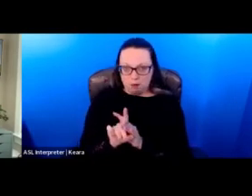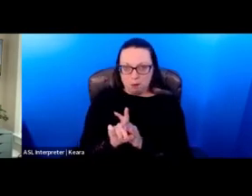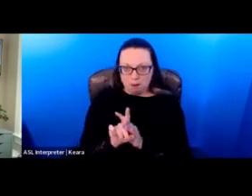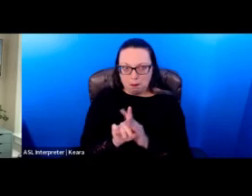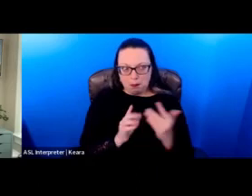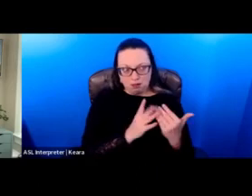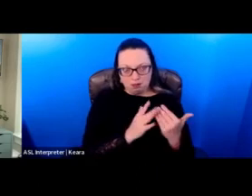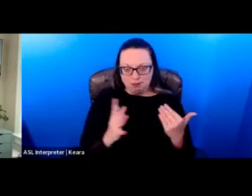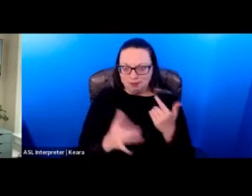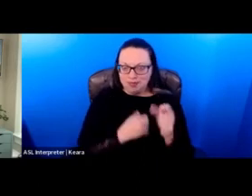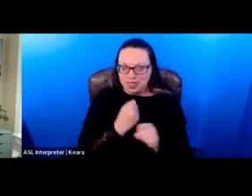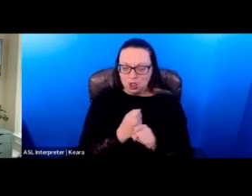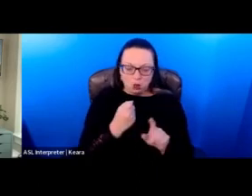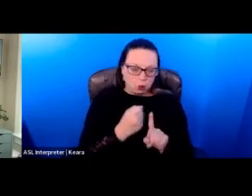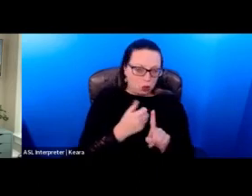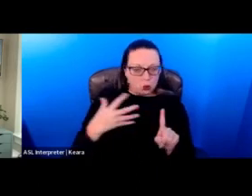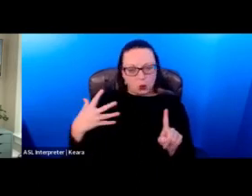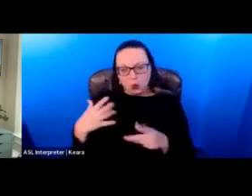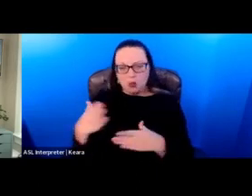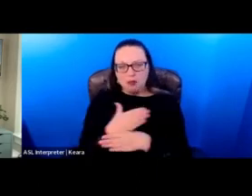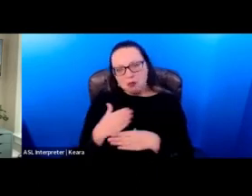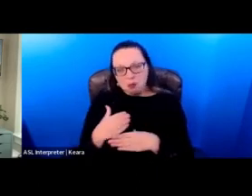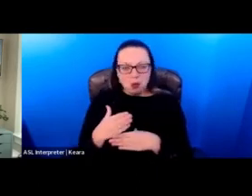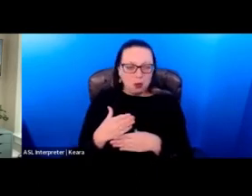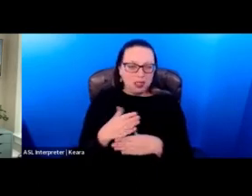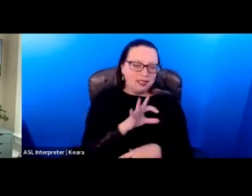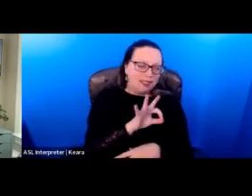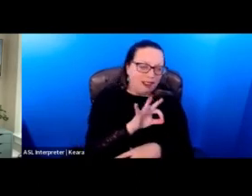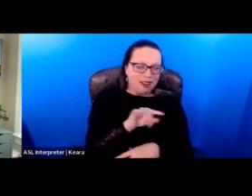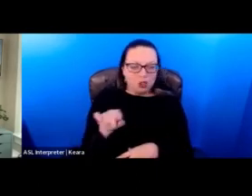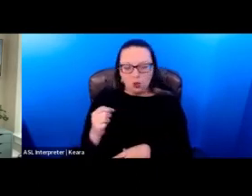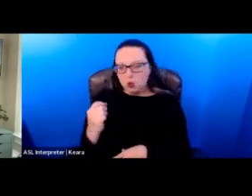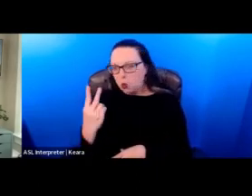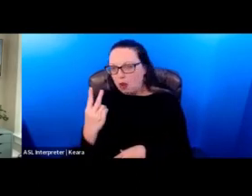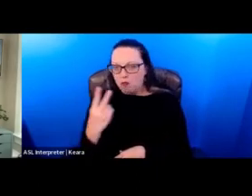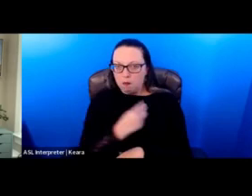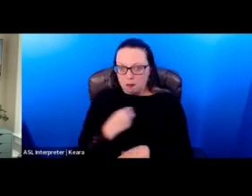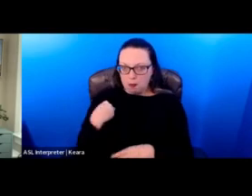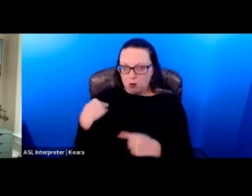we grew, we fluctuated between nine and 12, 12 members over the course of the years. And we were